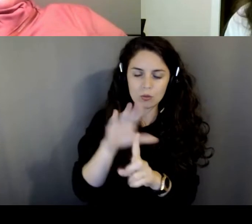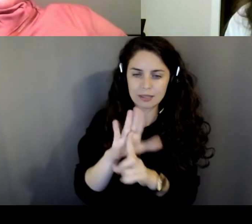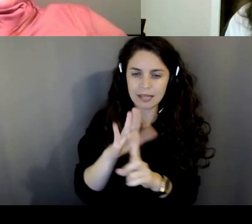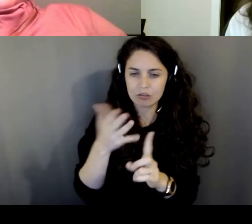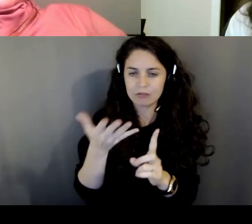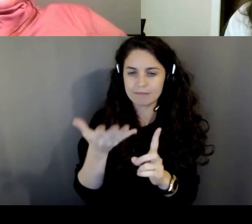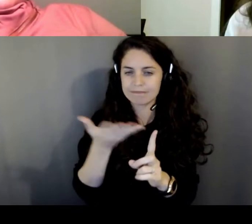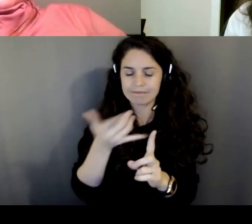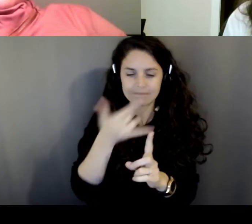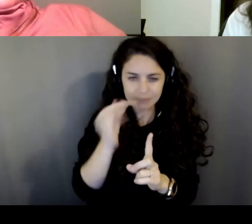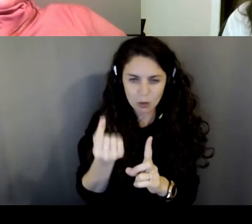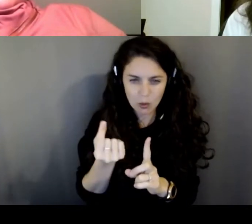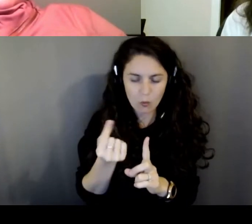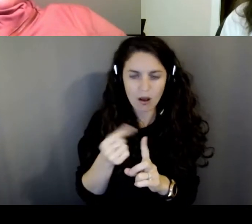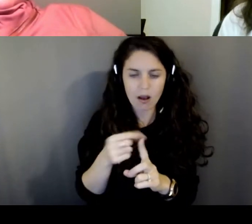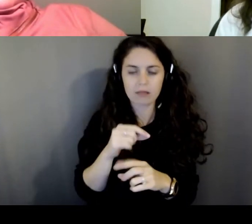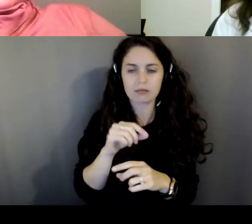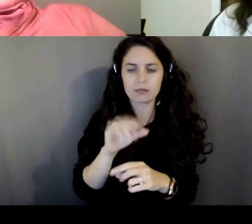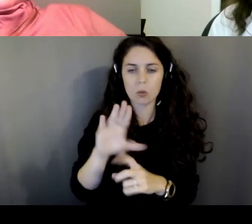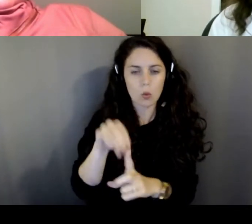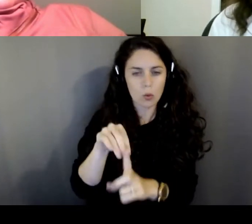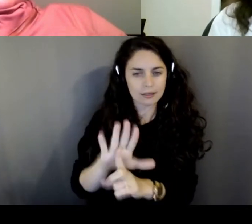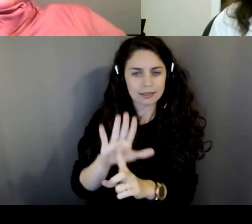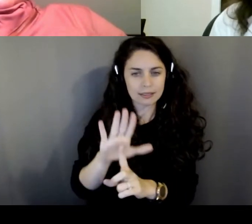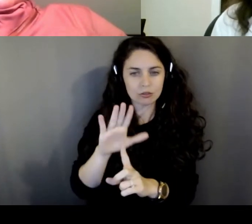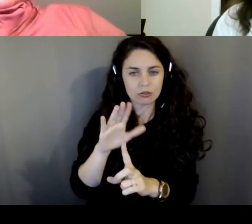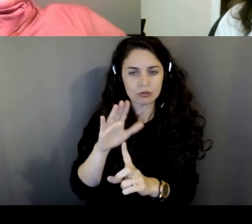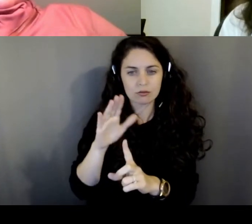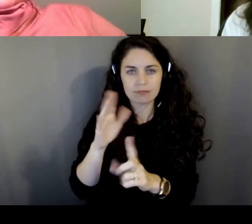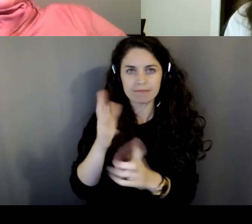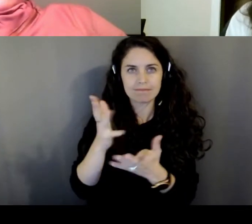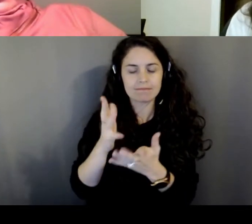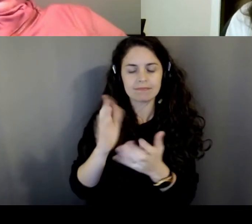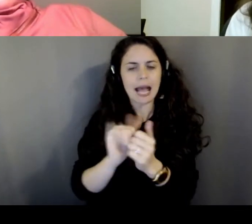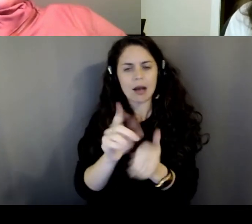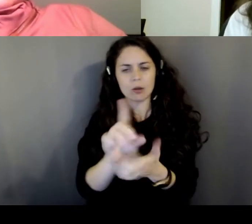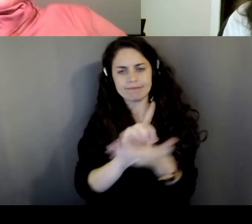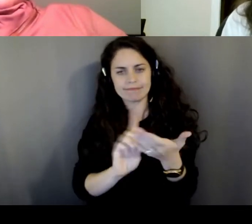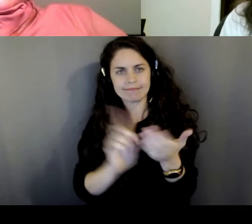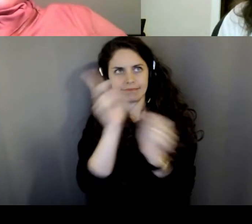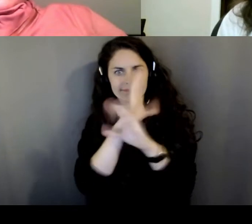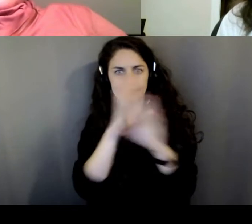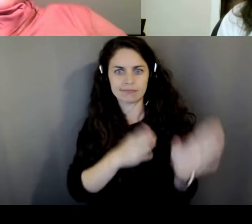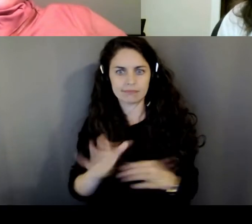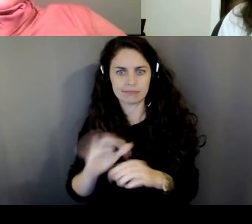and how do you make them, and how do you design them specifically with international students